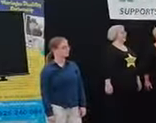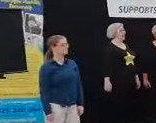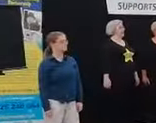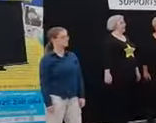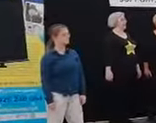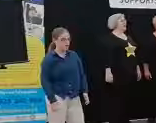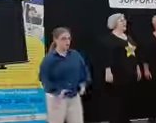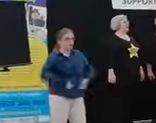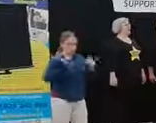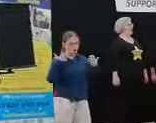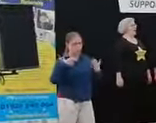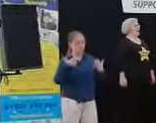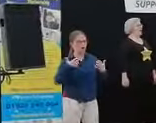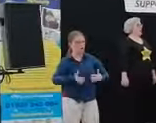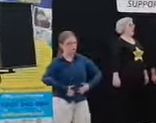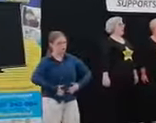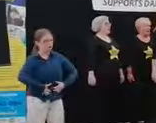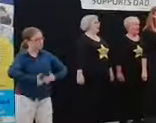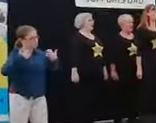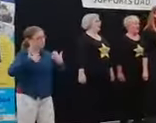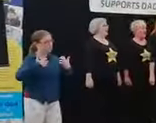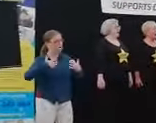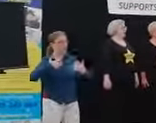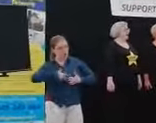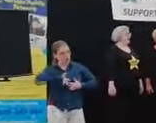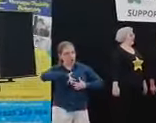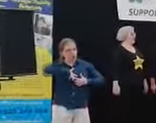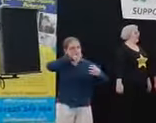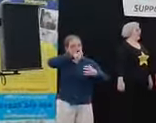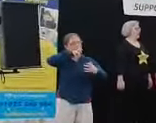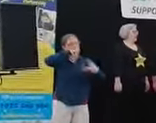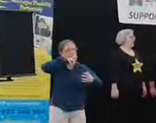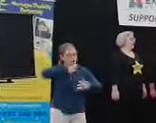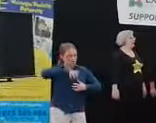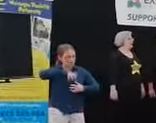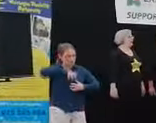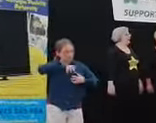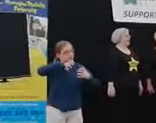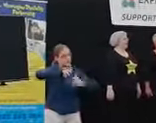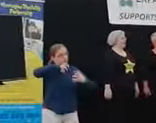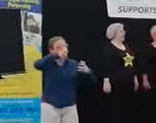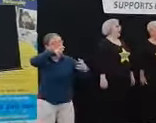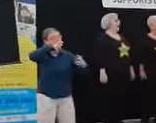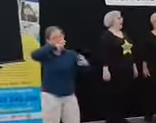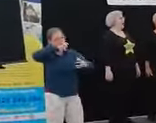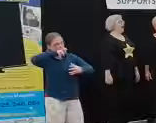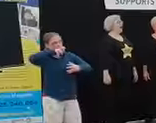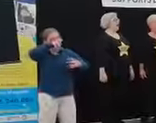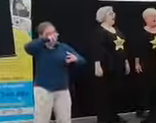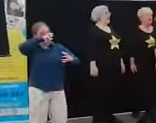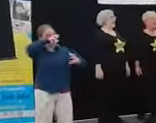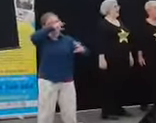Roar, roar, roar, roar, roar!